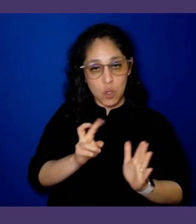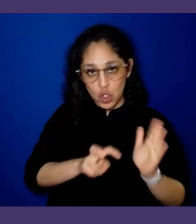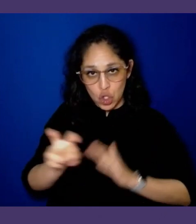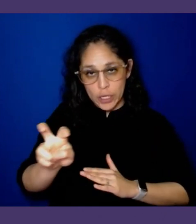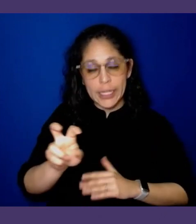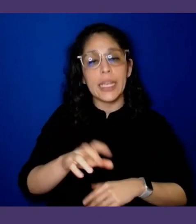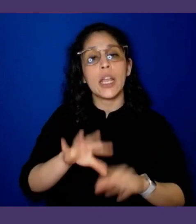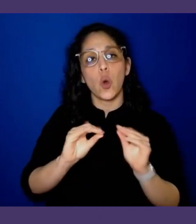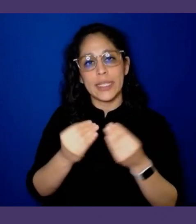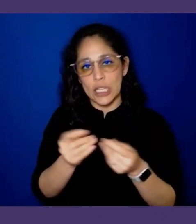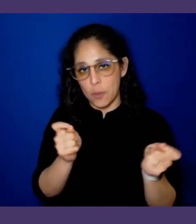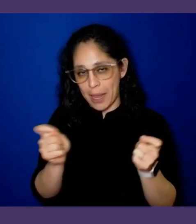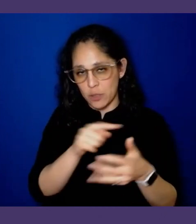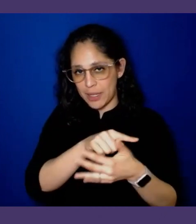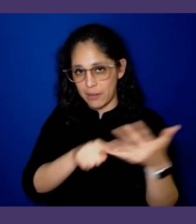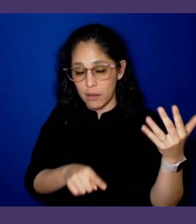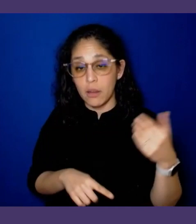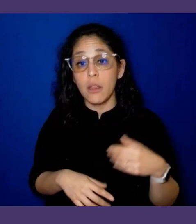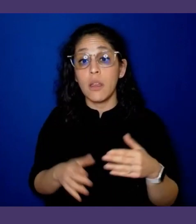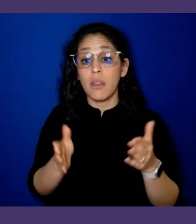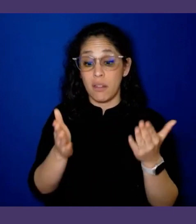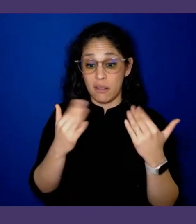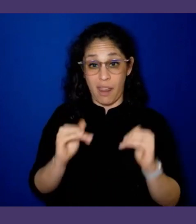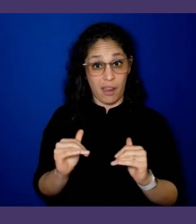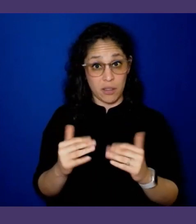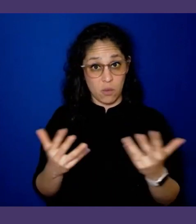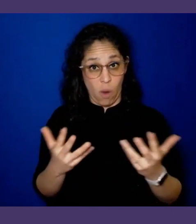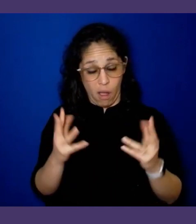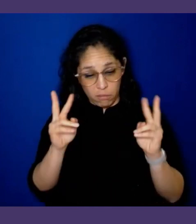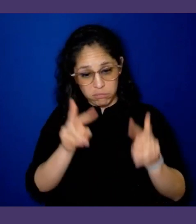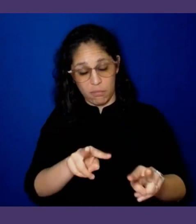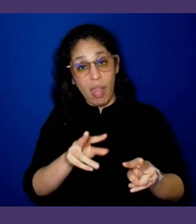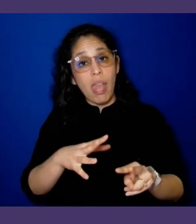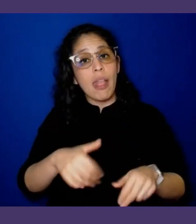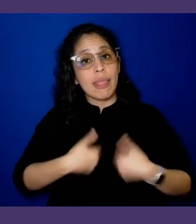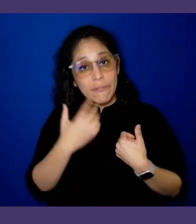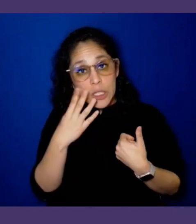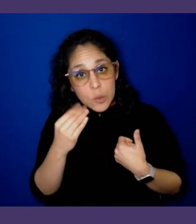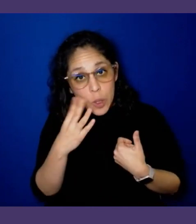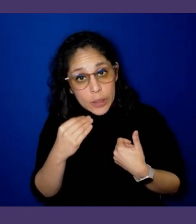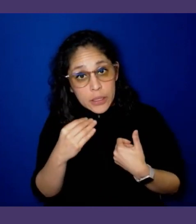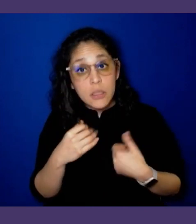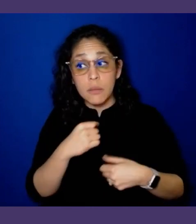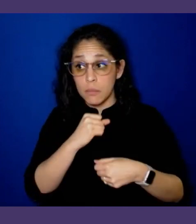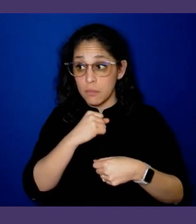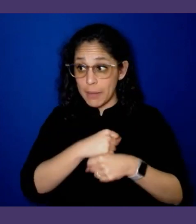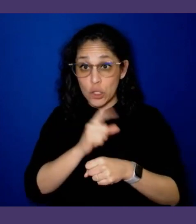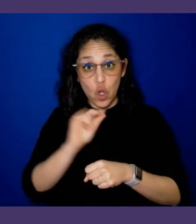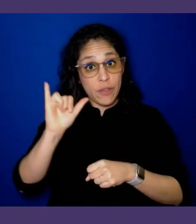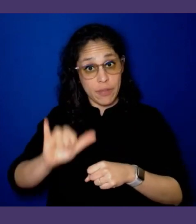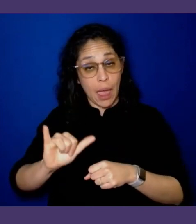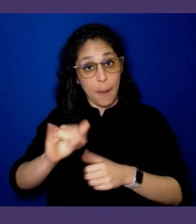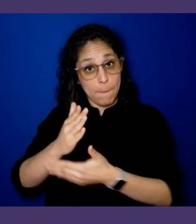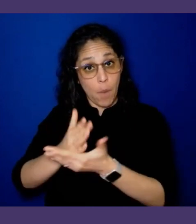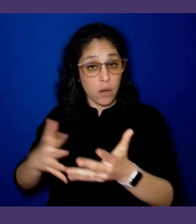Our next question is about lived experience and how we ensure lived experience is infused and the work that we do at IAAP.